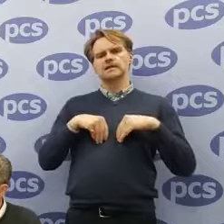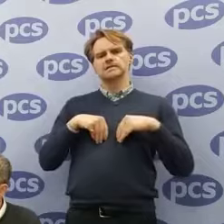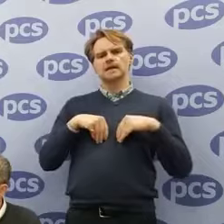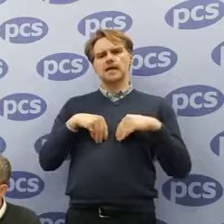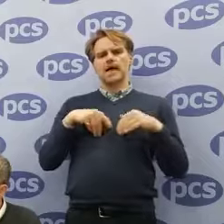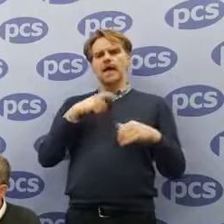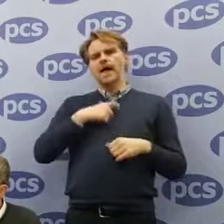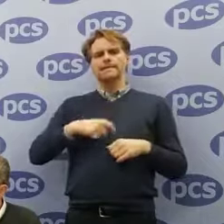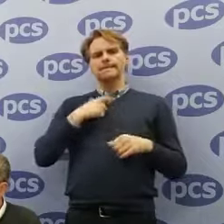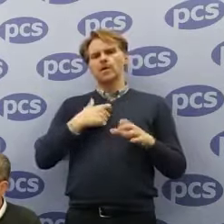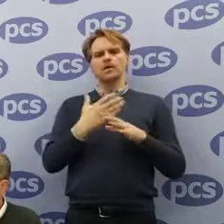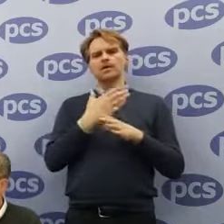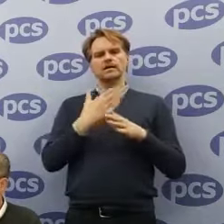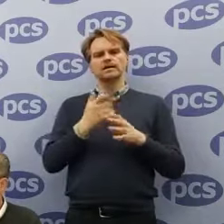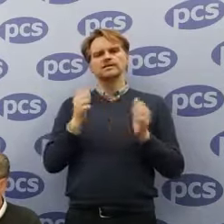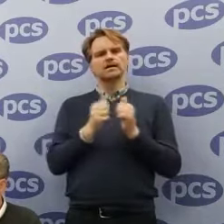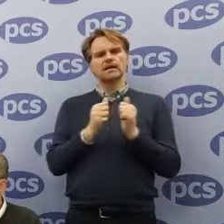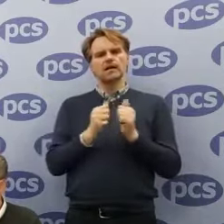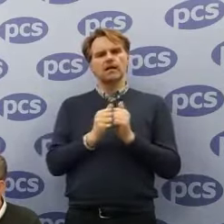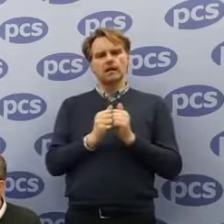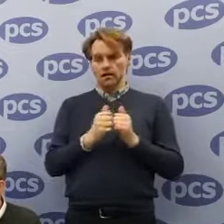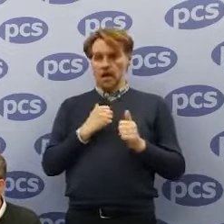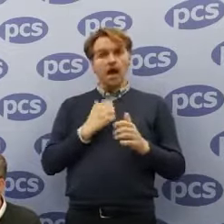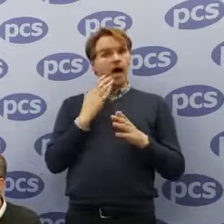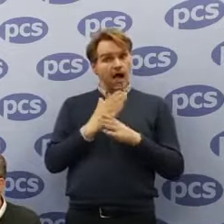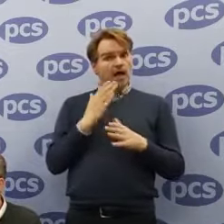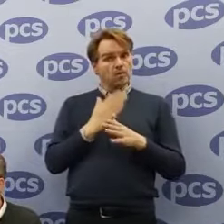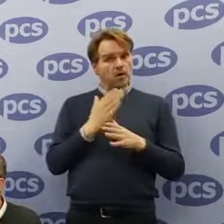wealth of experience and now earn less than somebody who's brought in to data